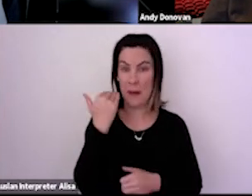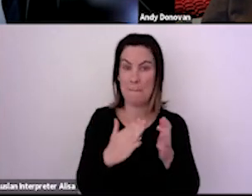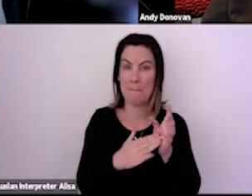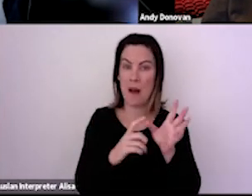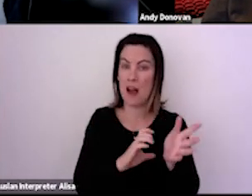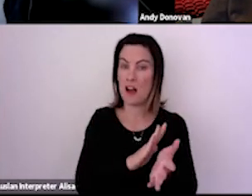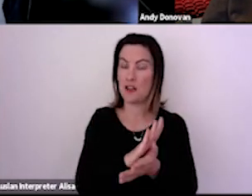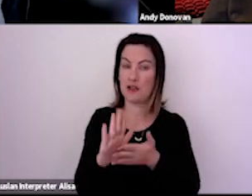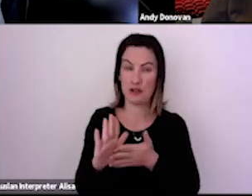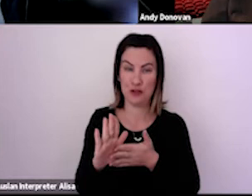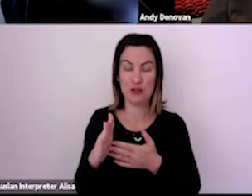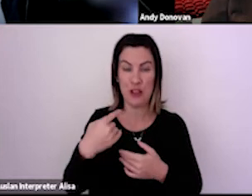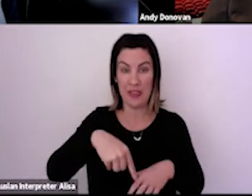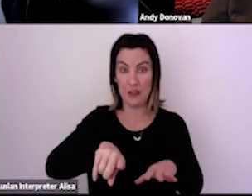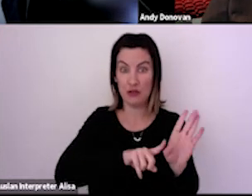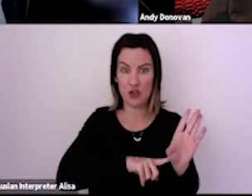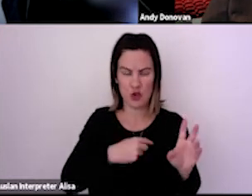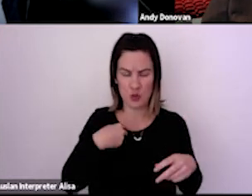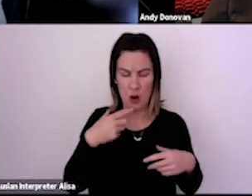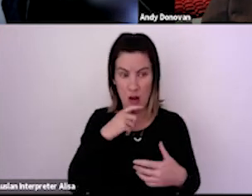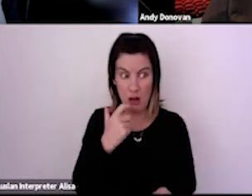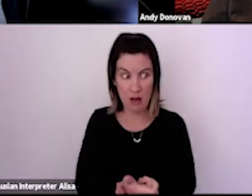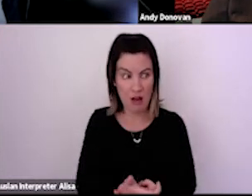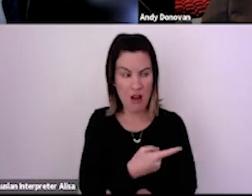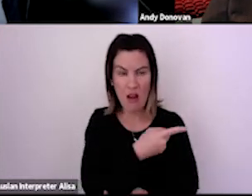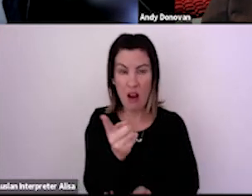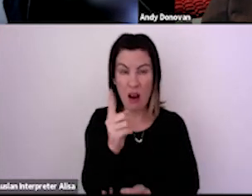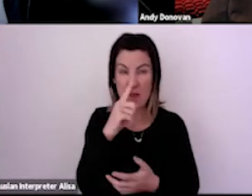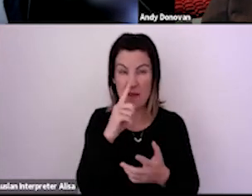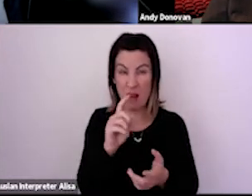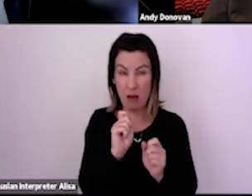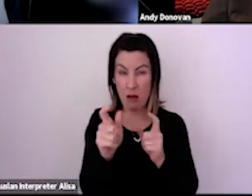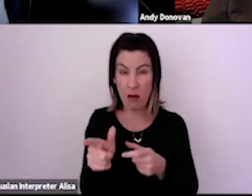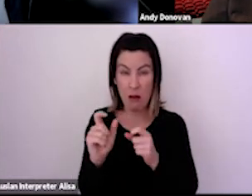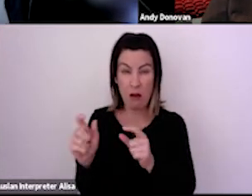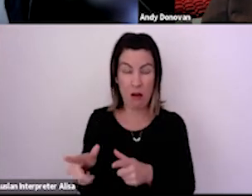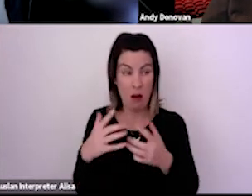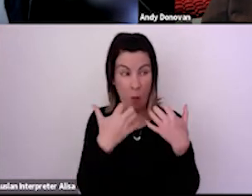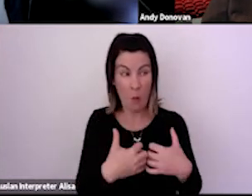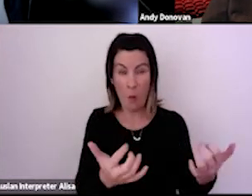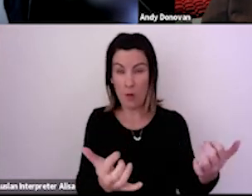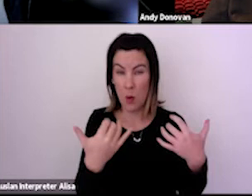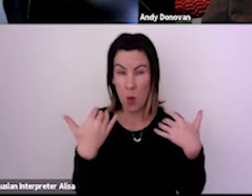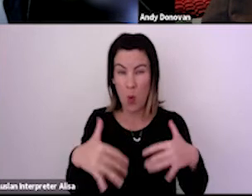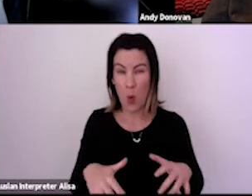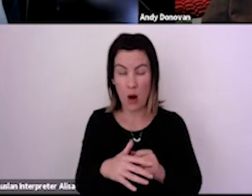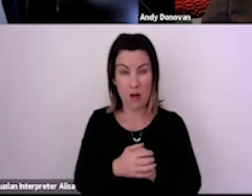and we have heard from some colleagues in the sector that some things have been selling prior to this recent round of outbreaks really well.